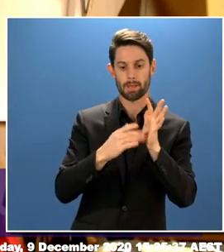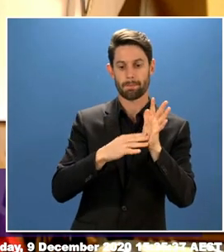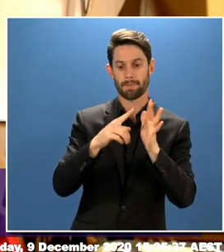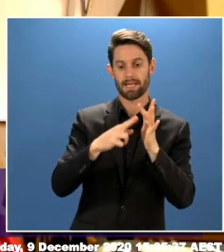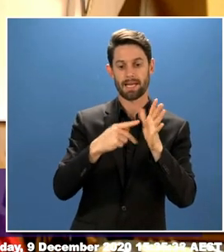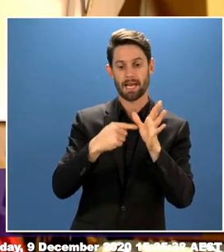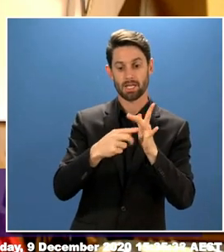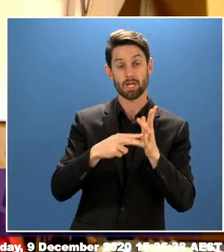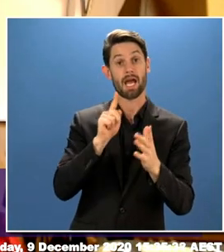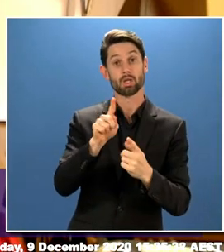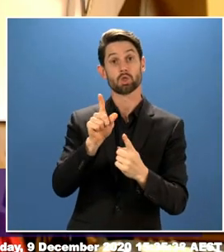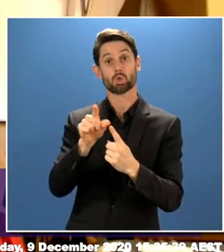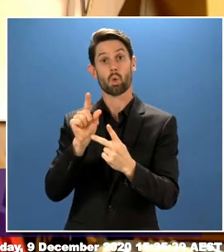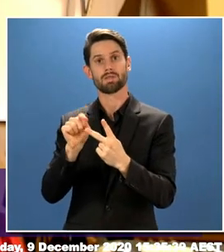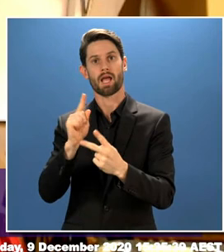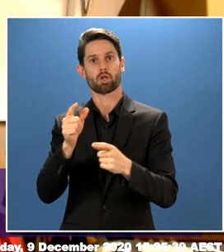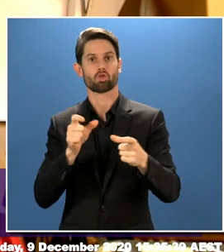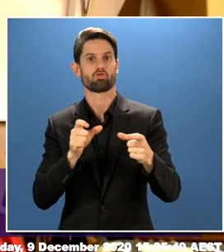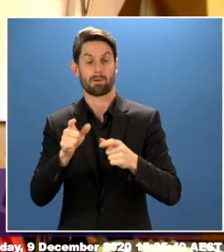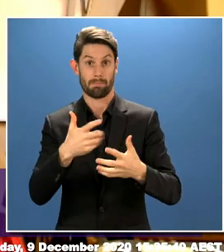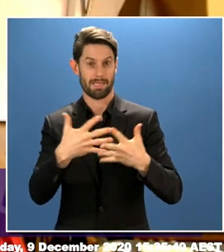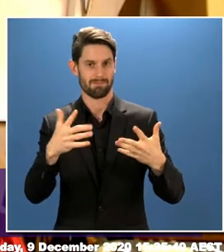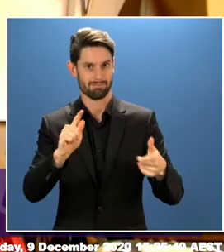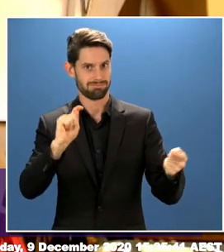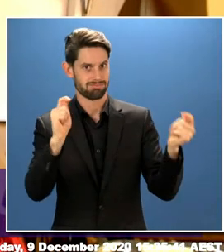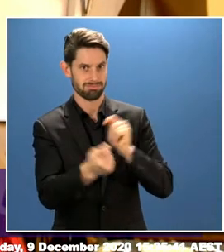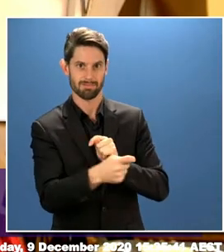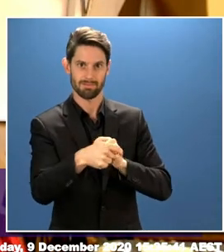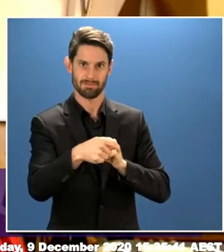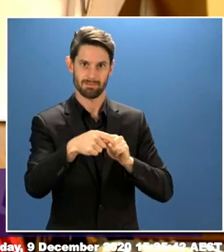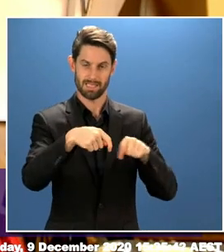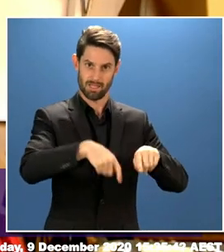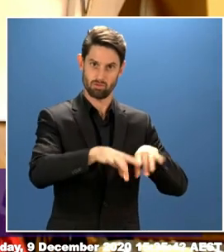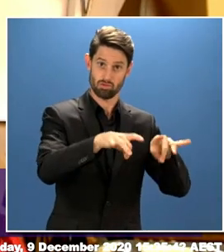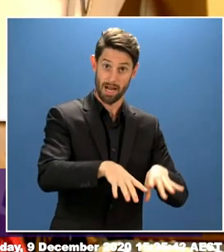Australia, can you see a way that that could be applied to DES which is nowhere